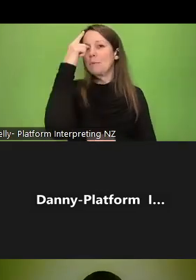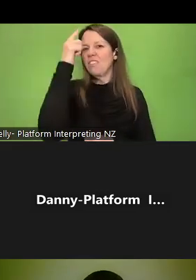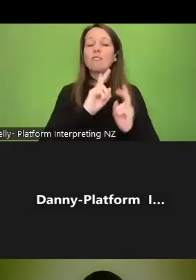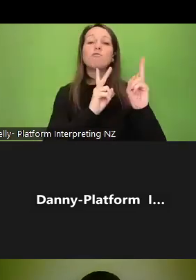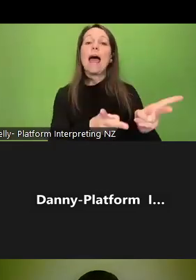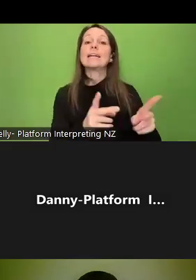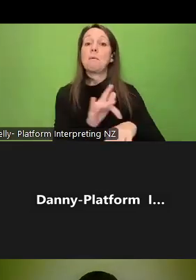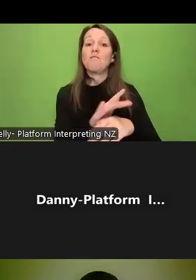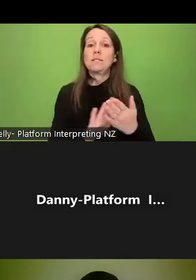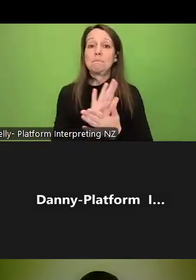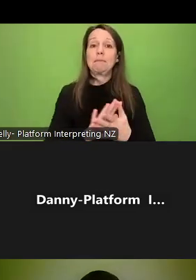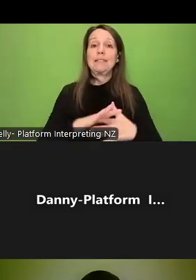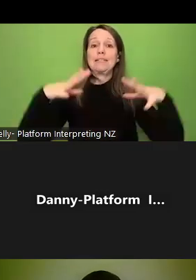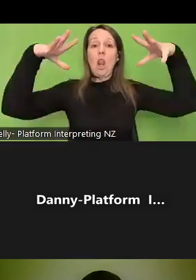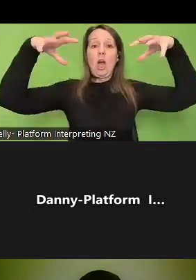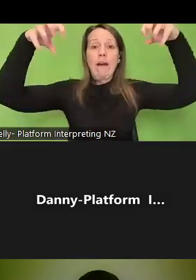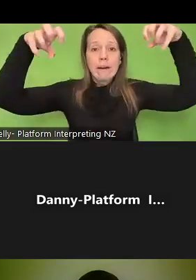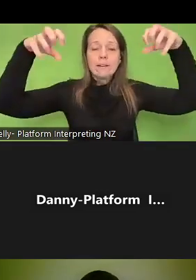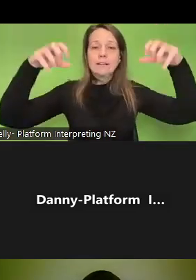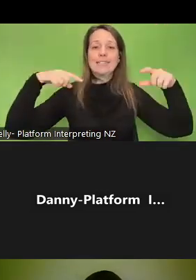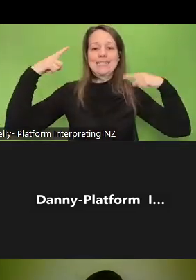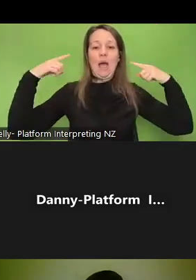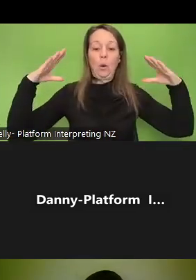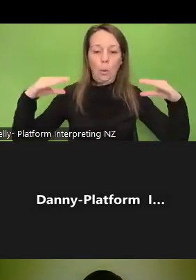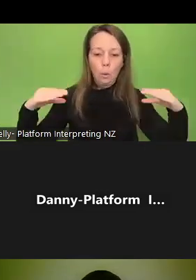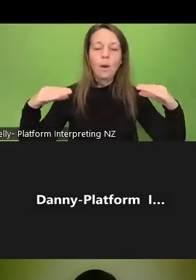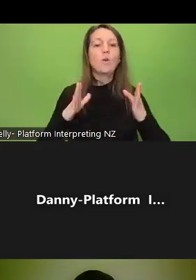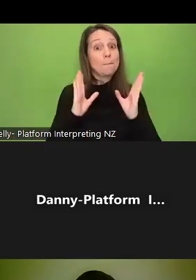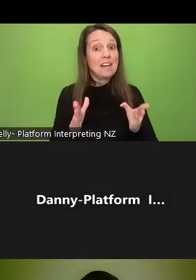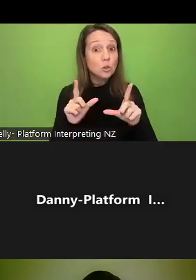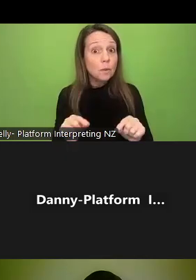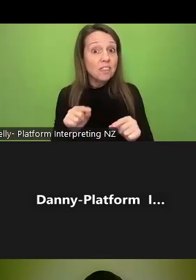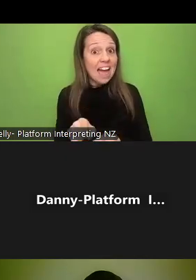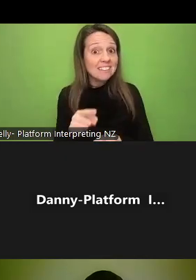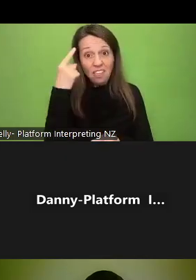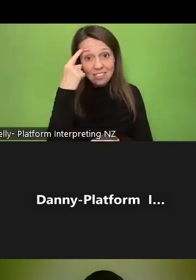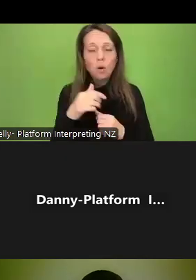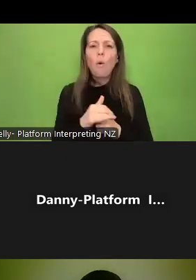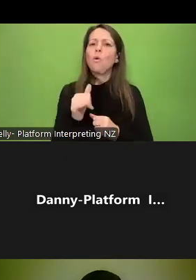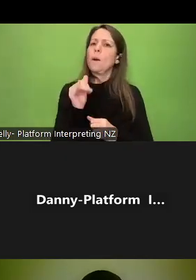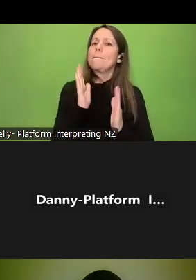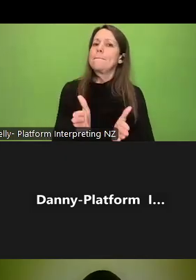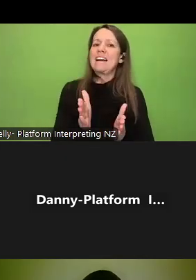turning down the lights and sound, and you must do that, and you also must reduce capacity by 50%.